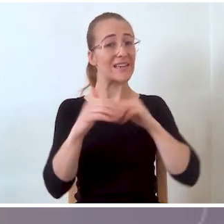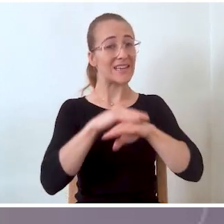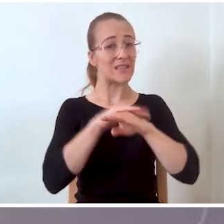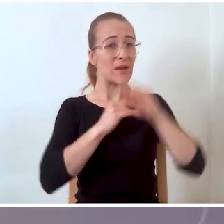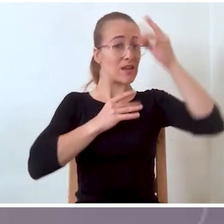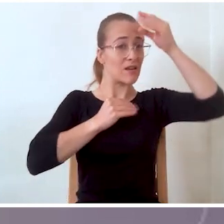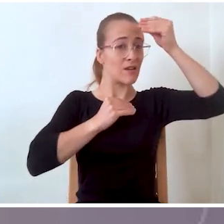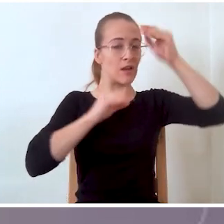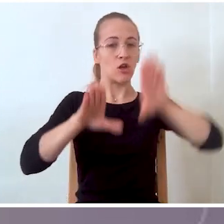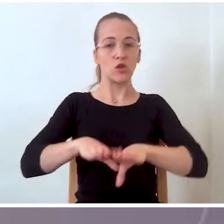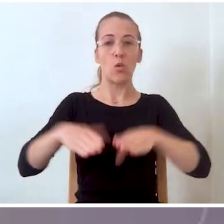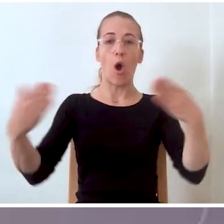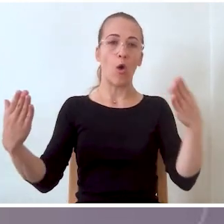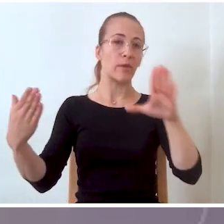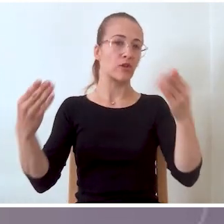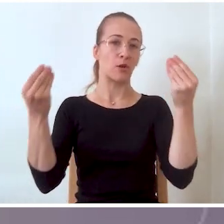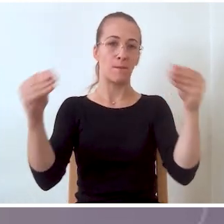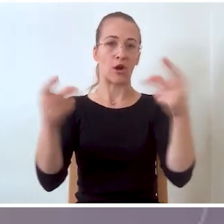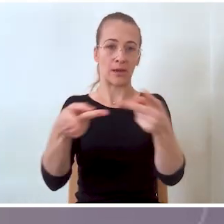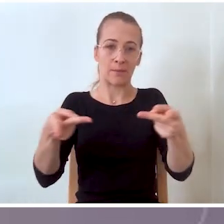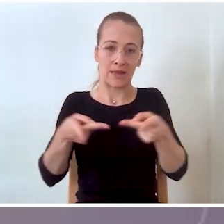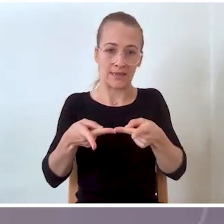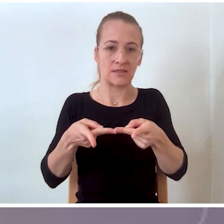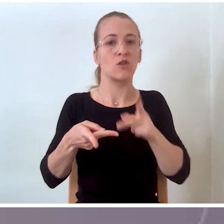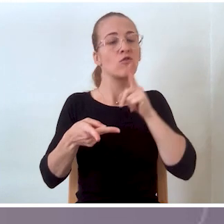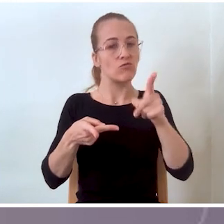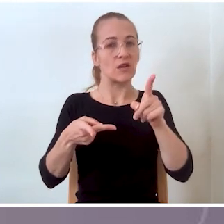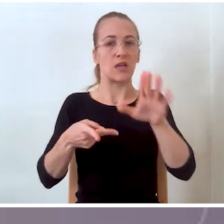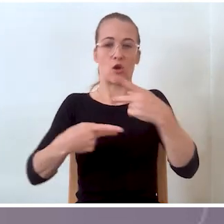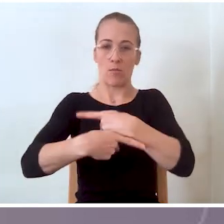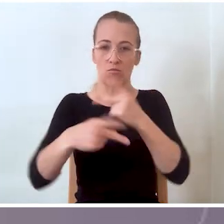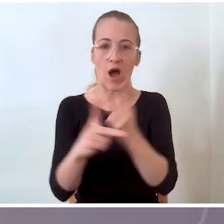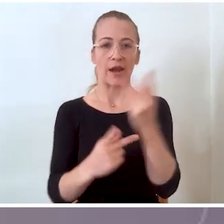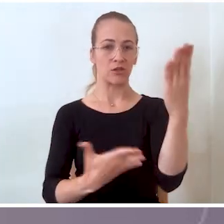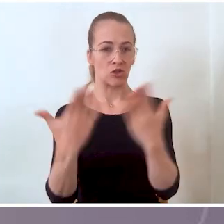you open up your marketplace. You open up your products and services